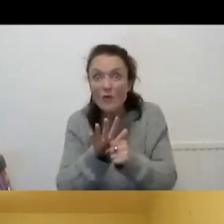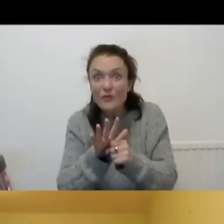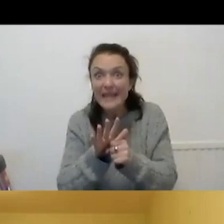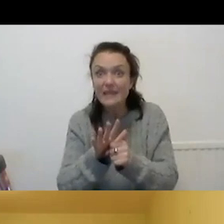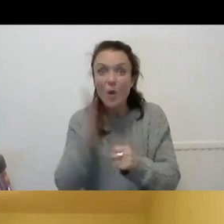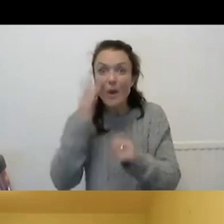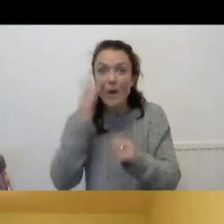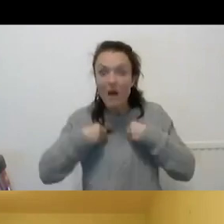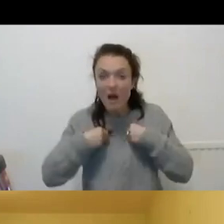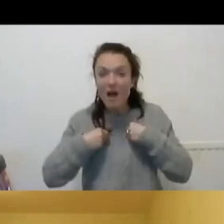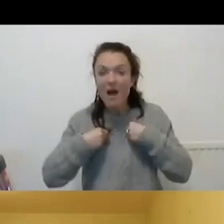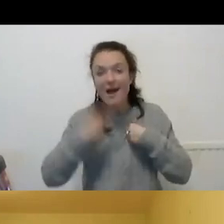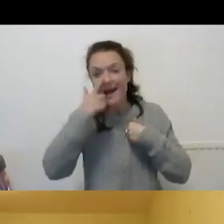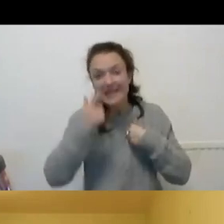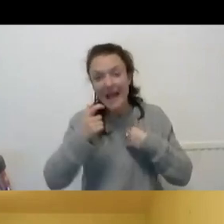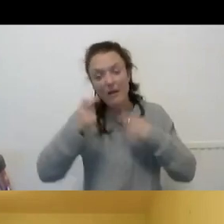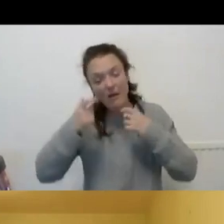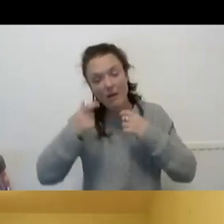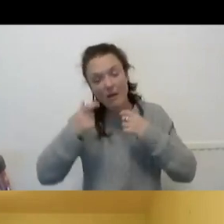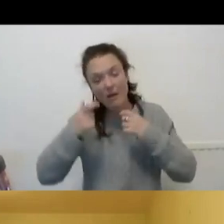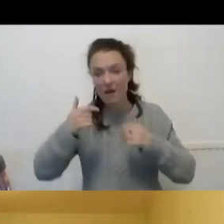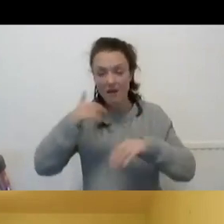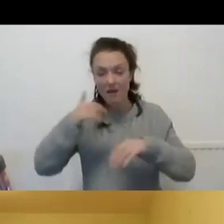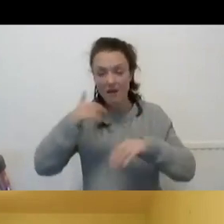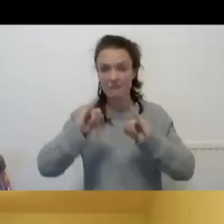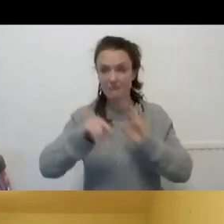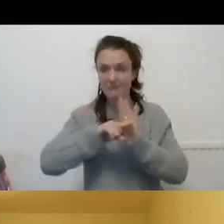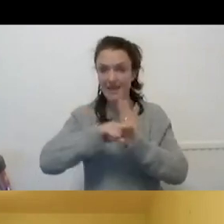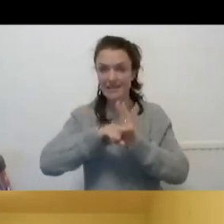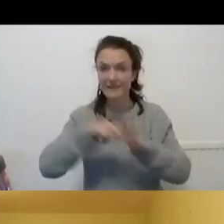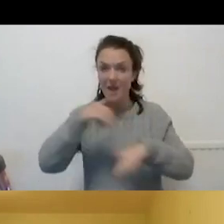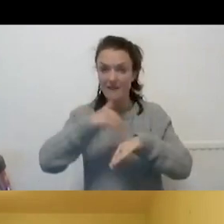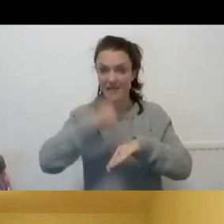Of course, the question is do not end there. And I know many of you be wondering about the changes